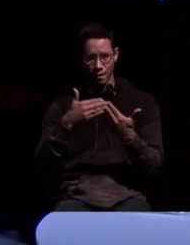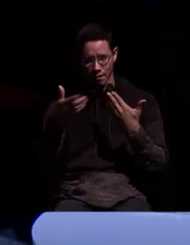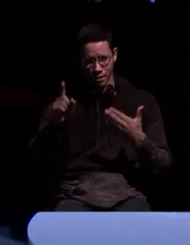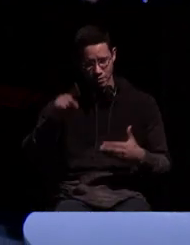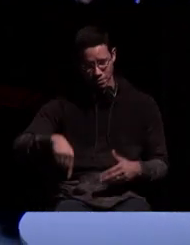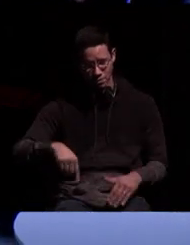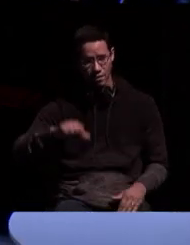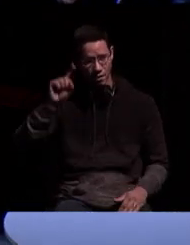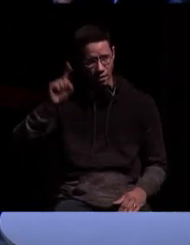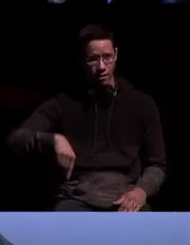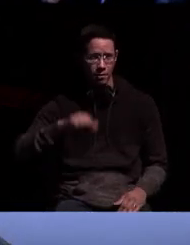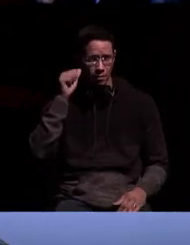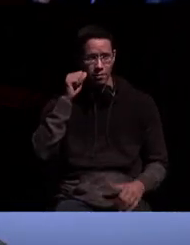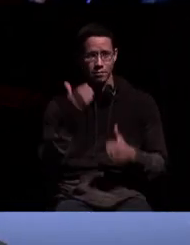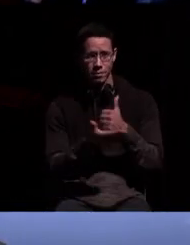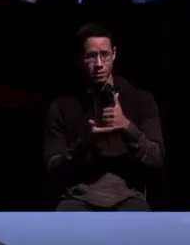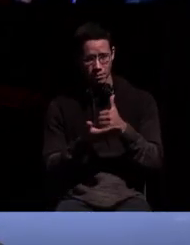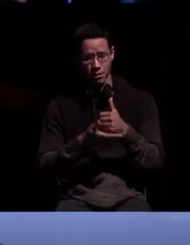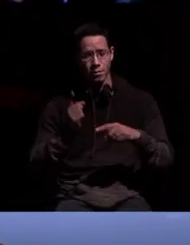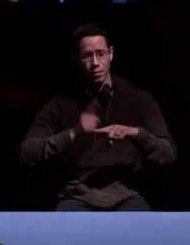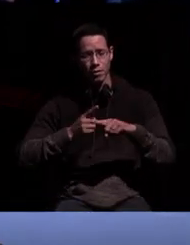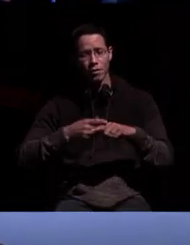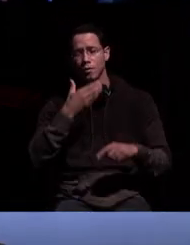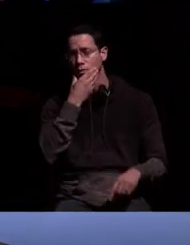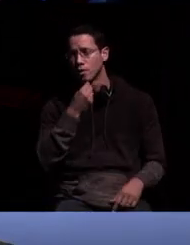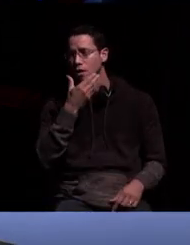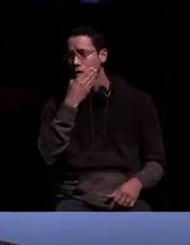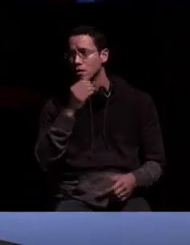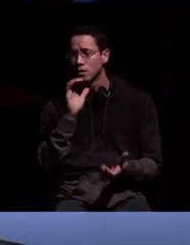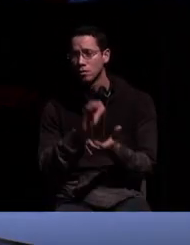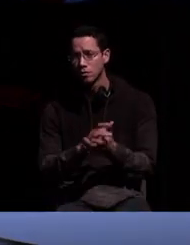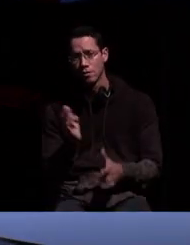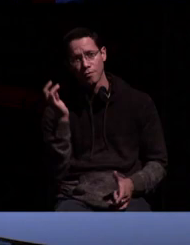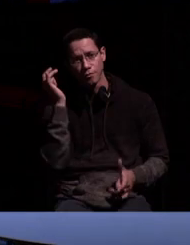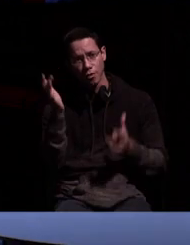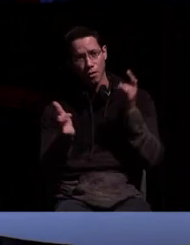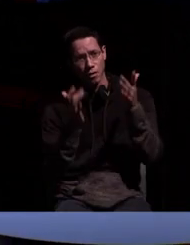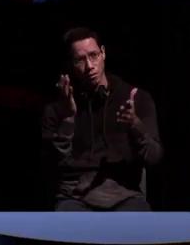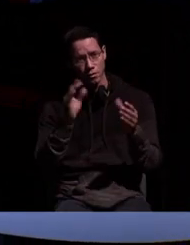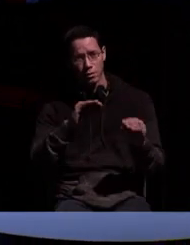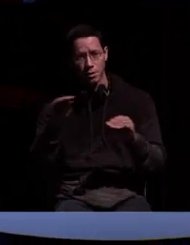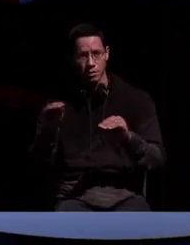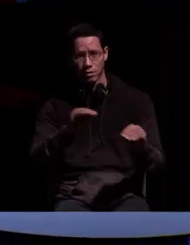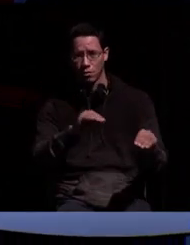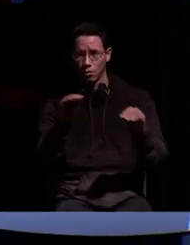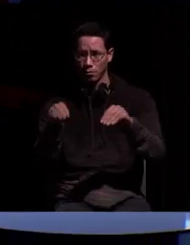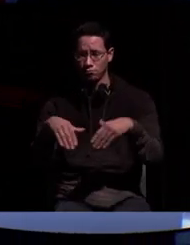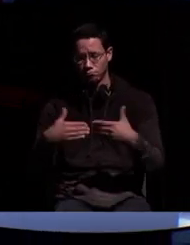as their husbands often migrate looking for jobs.